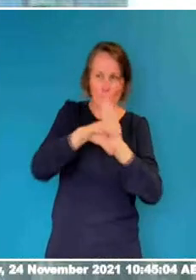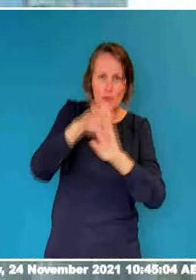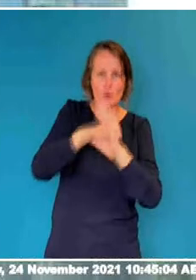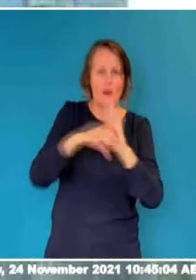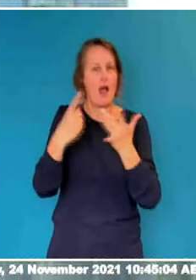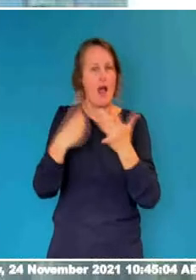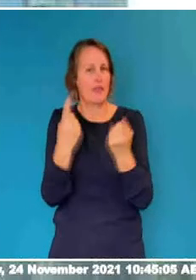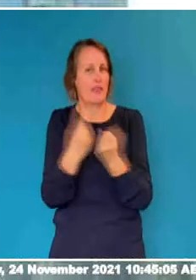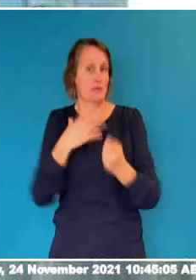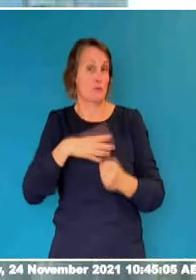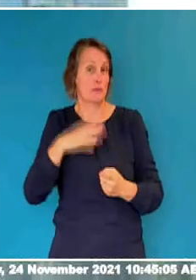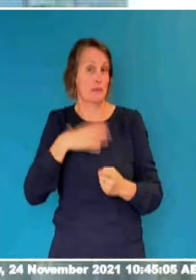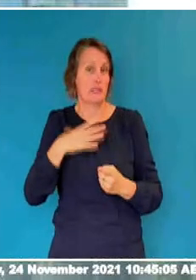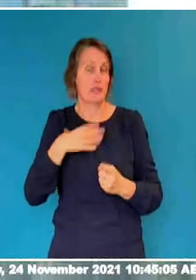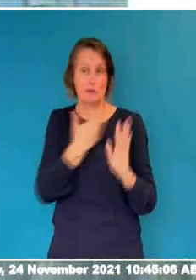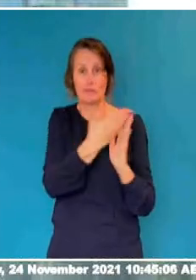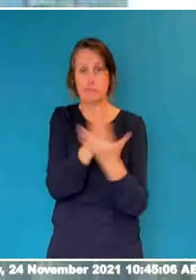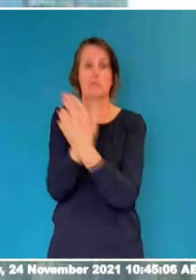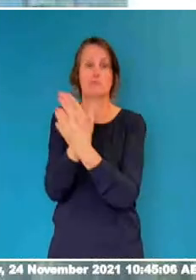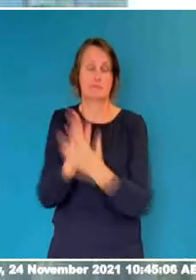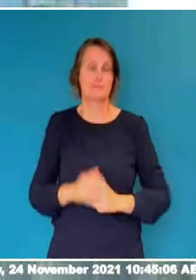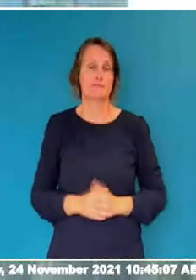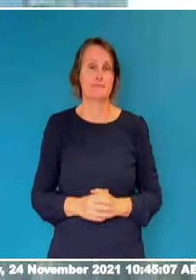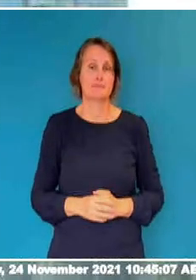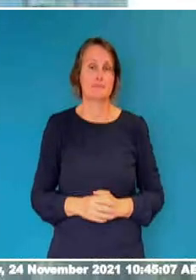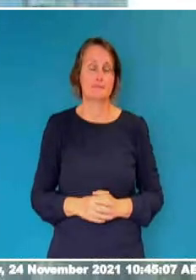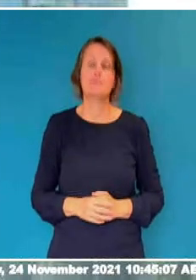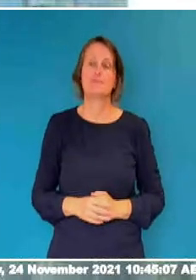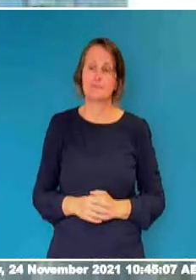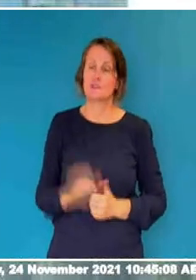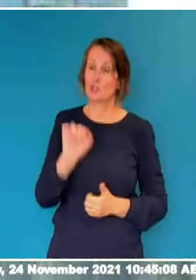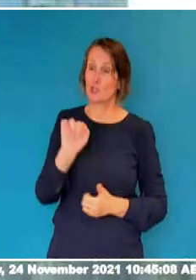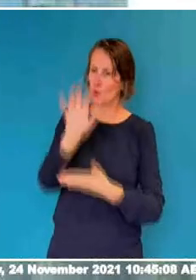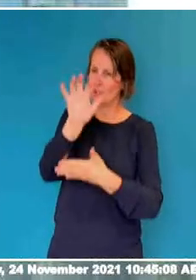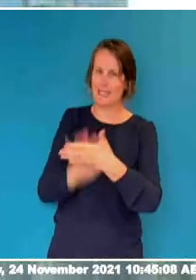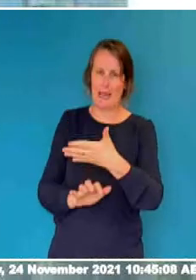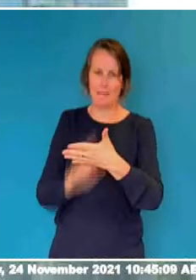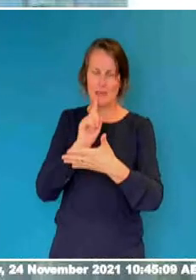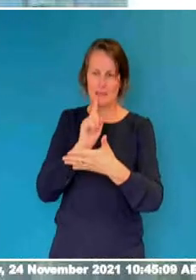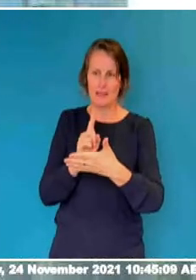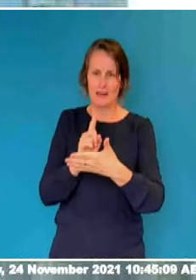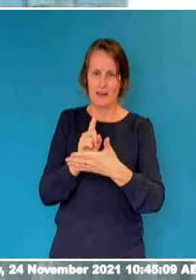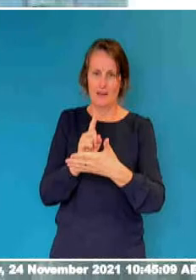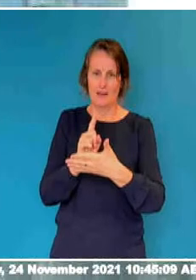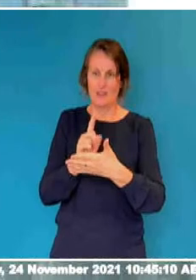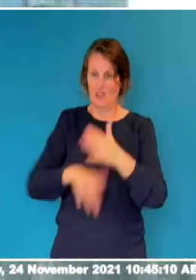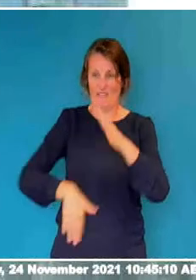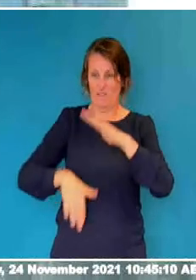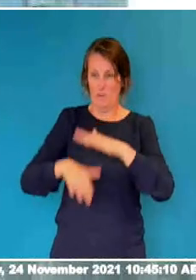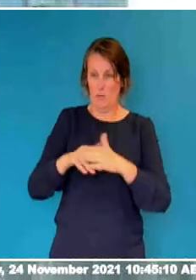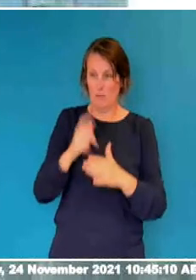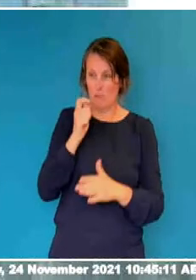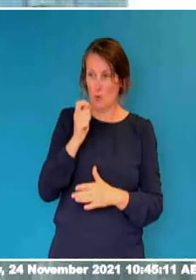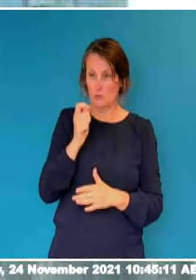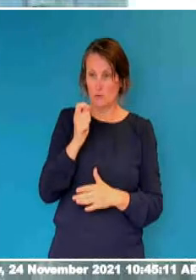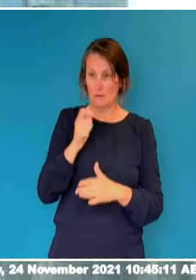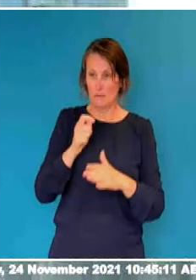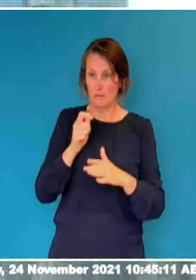identified. MS DOWSETT: We see from your statement that that is your entire workforce, I think it's that 6,000 odd of those adjustments.